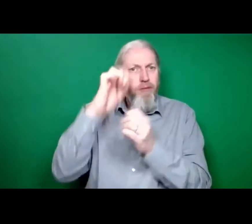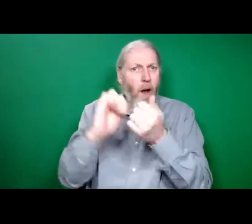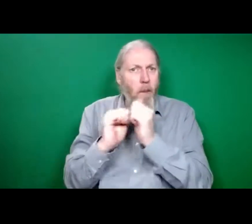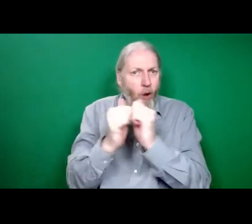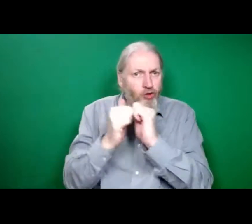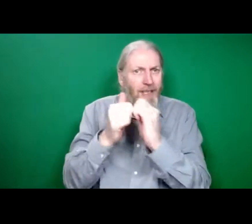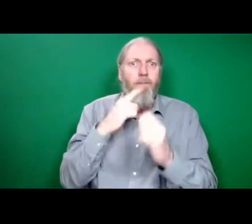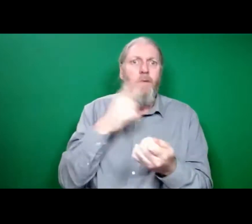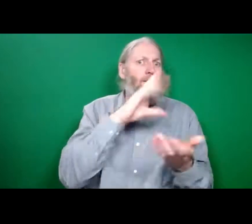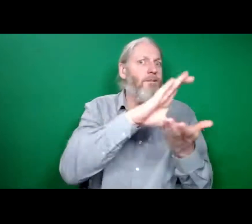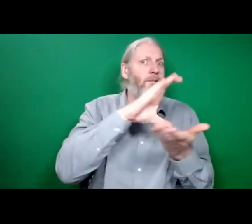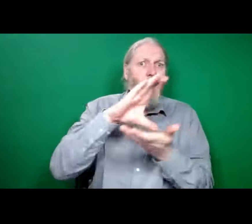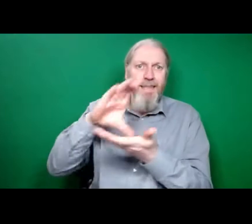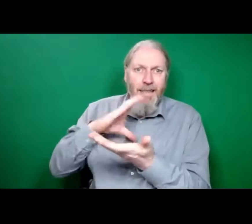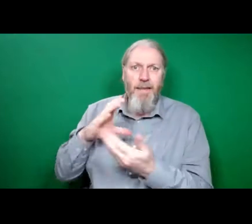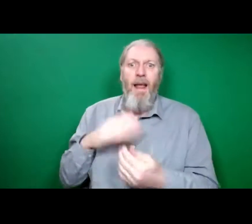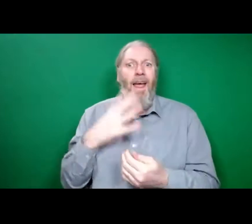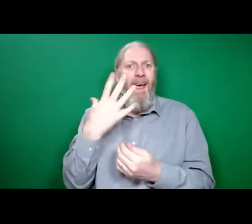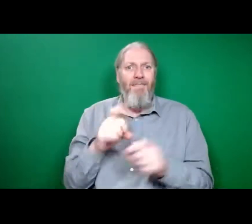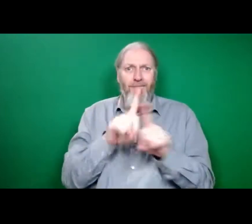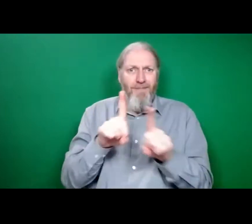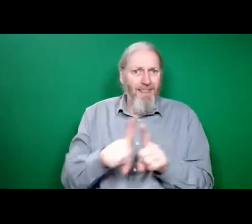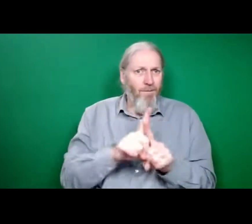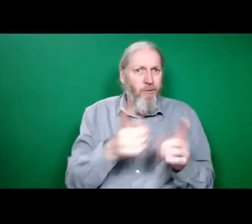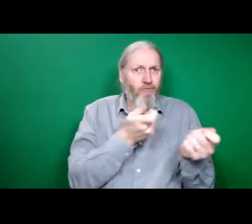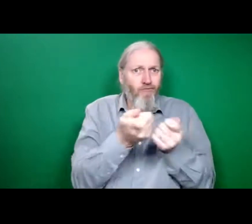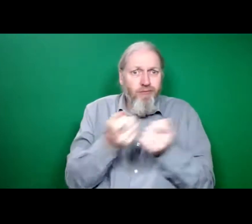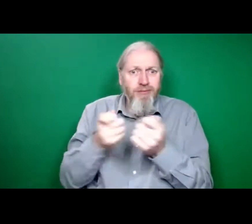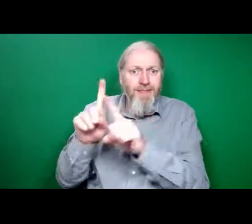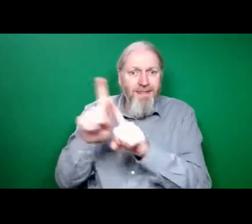town's fund. I'm very interested in the outcome of this report. So, thank you all for attending.